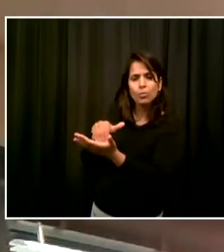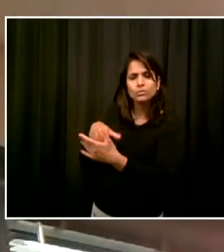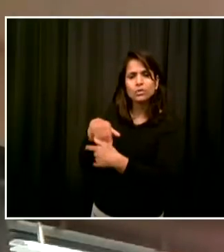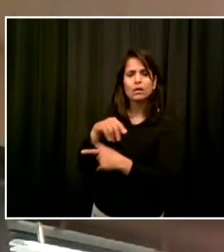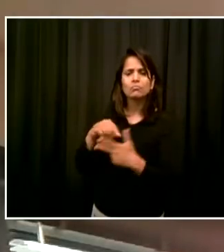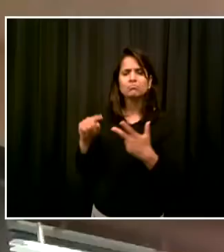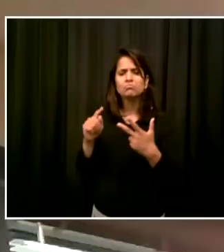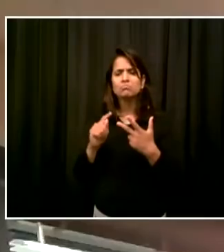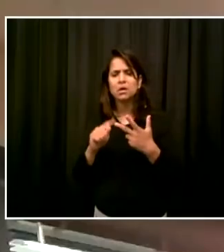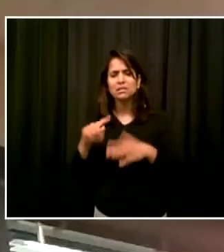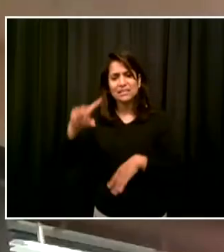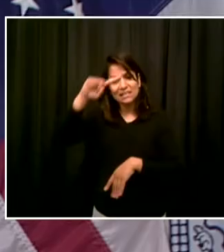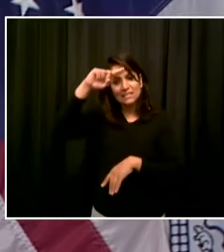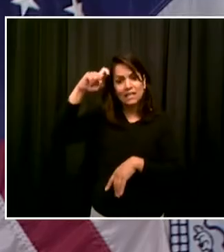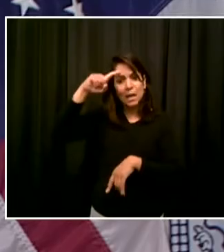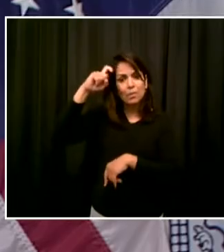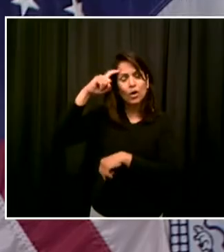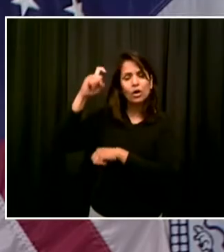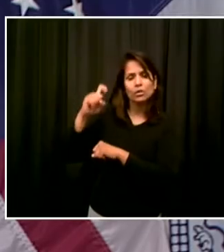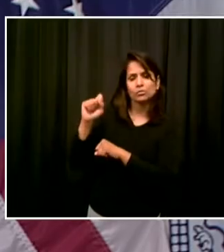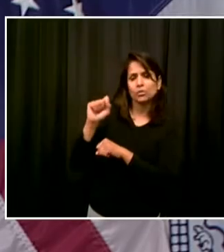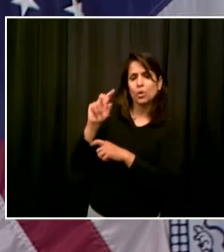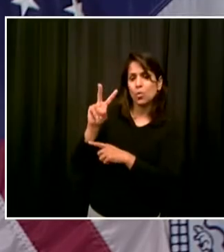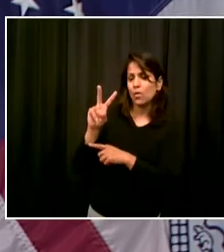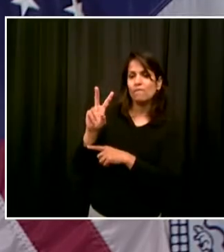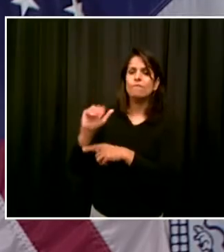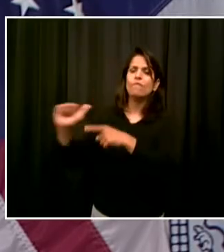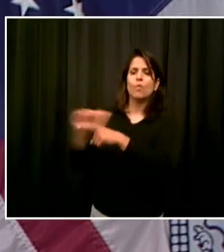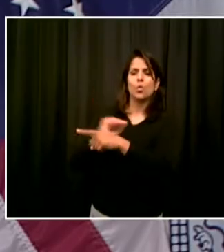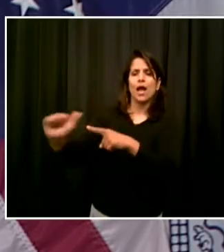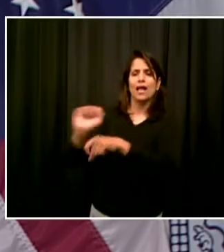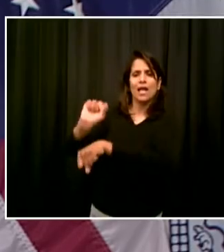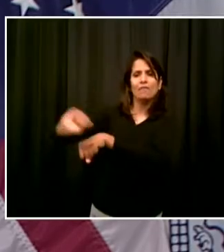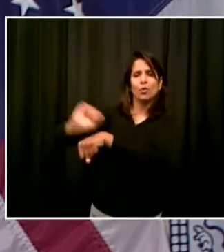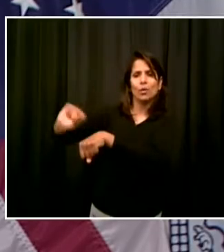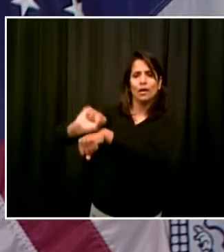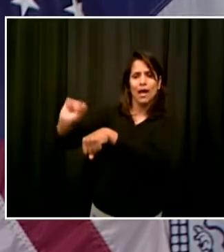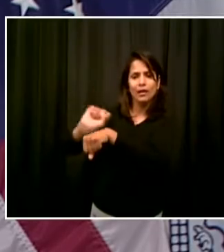SUMMER TO EARLY